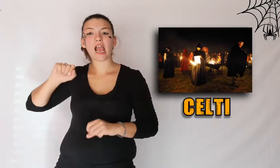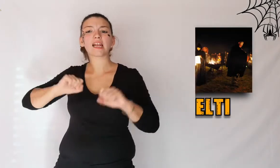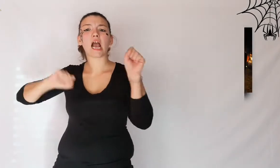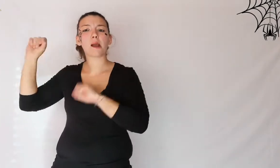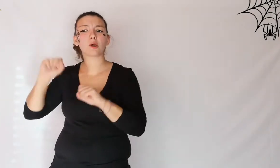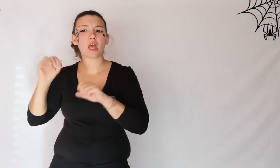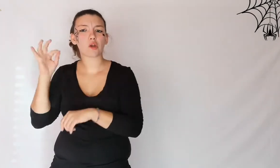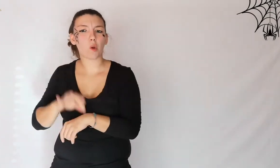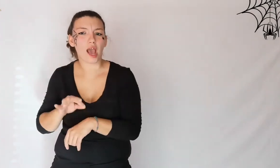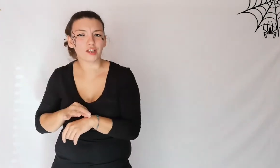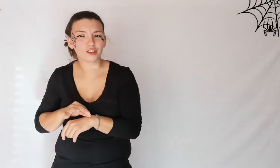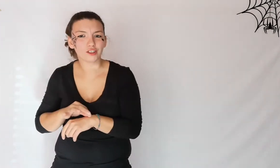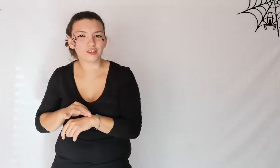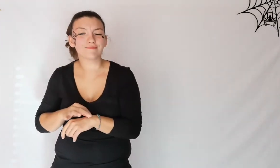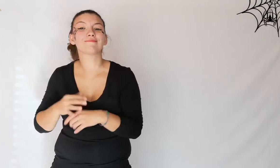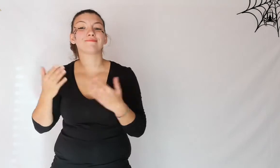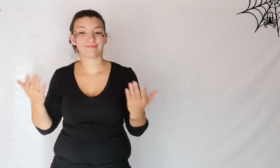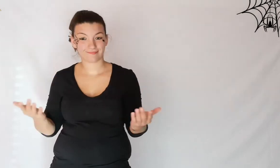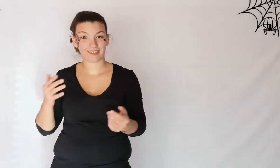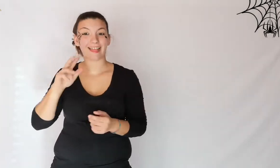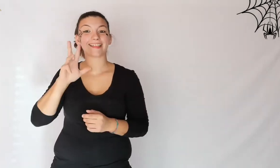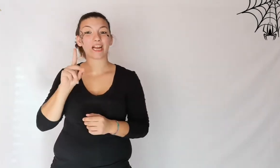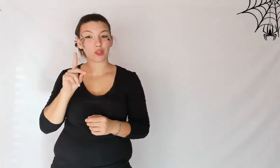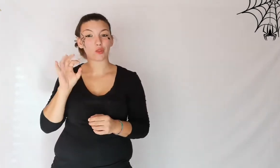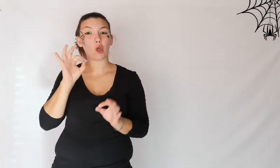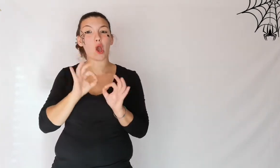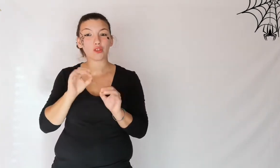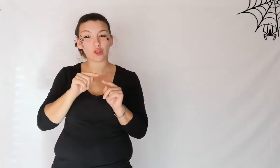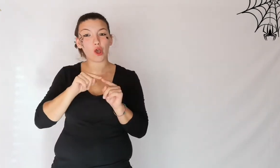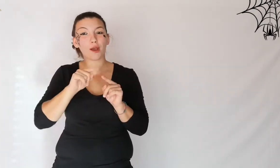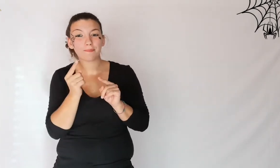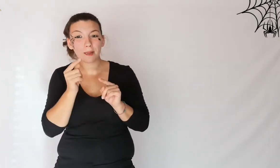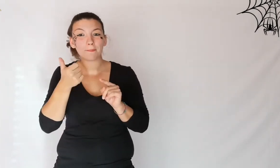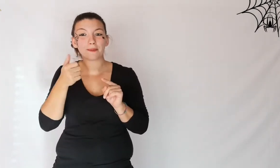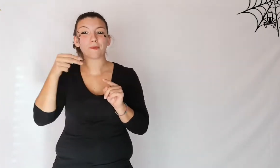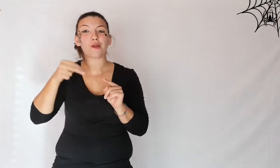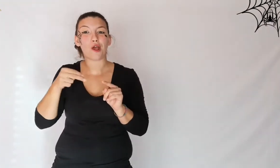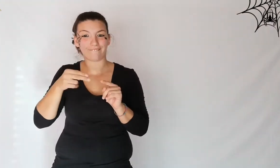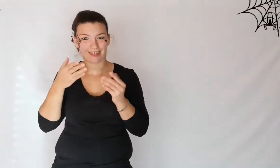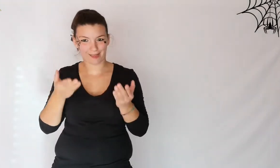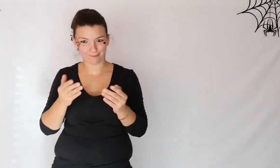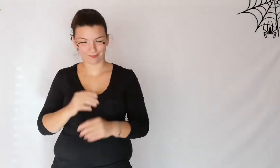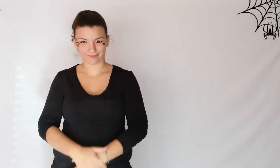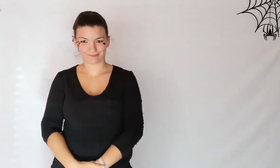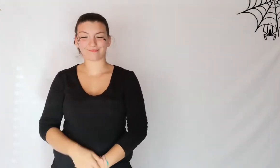and their New Year fell between October 31st and November 1st.